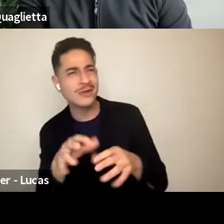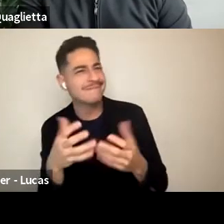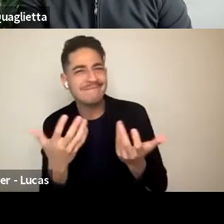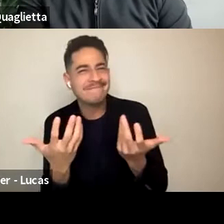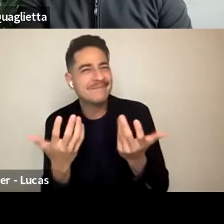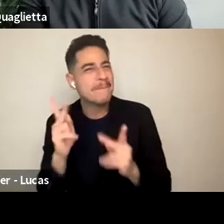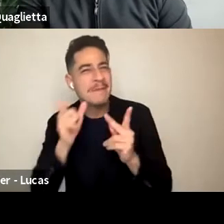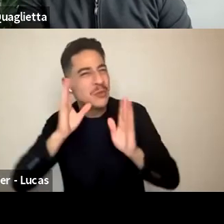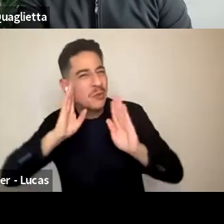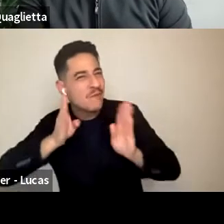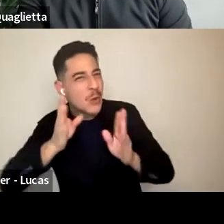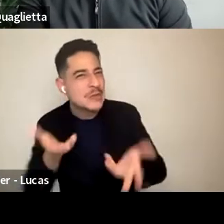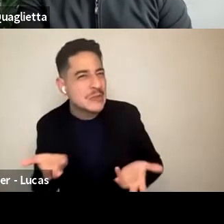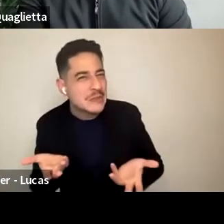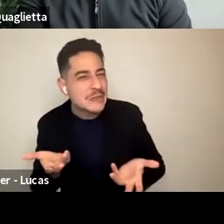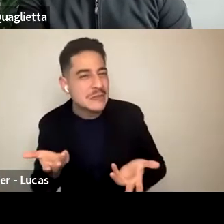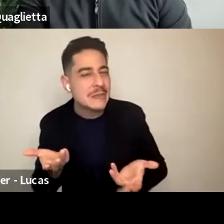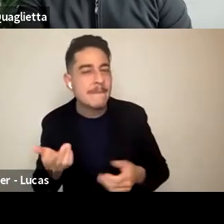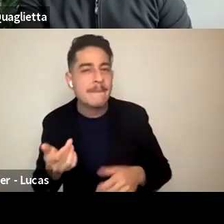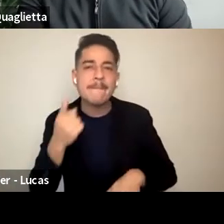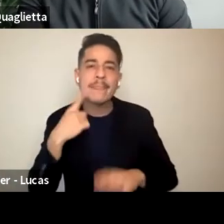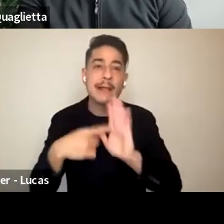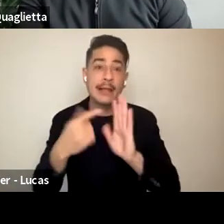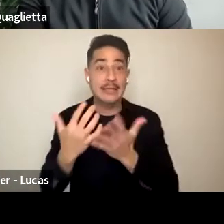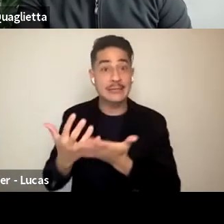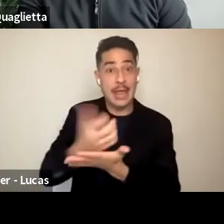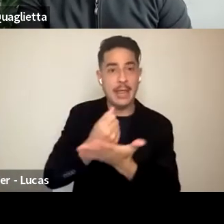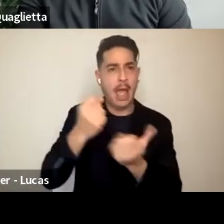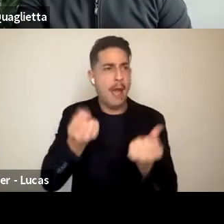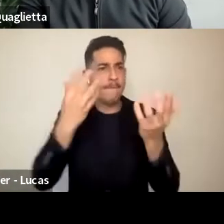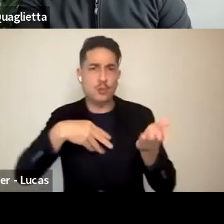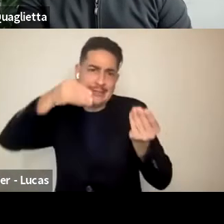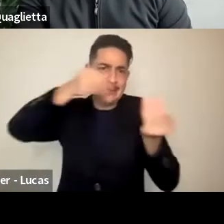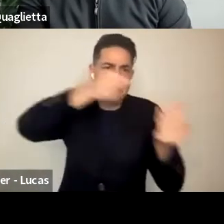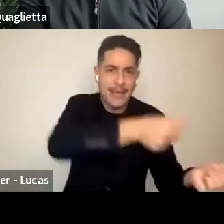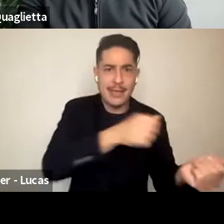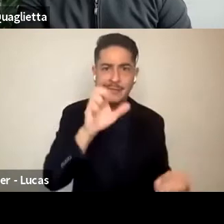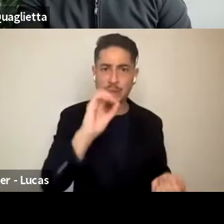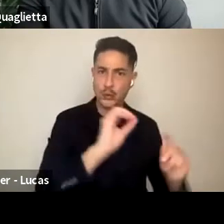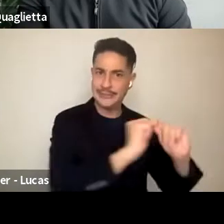we looked at the the salary, what do we spend on an SEO team and what's it bringing in for us?